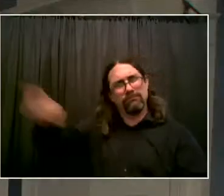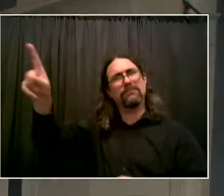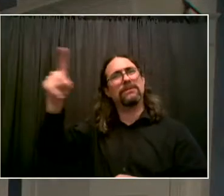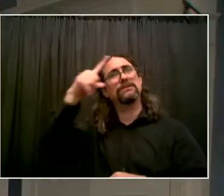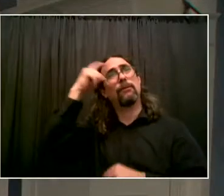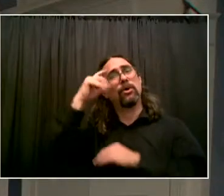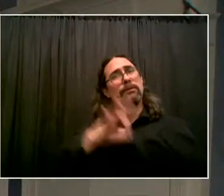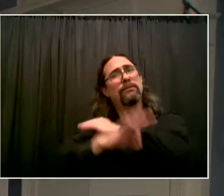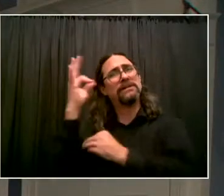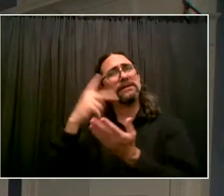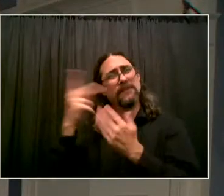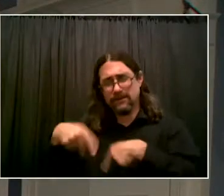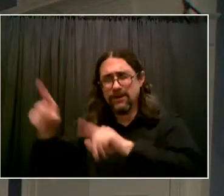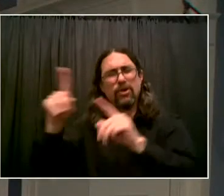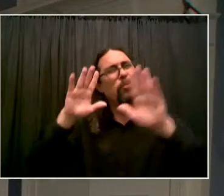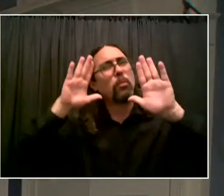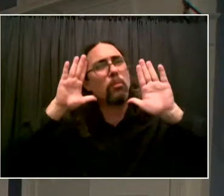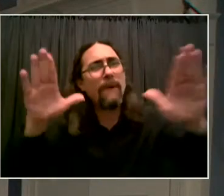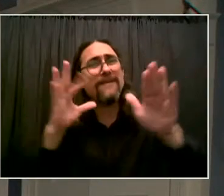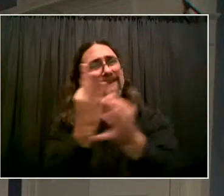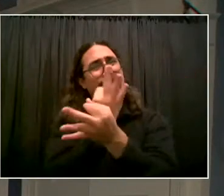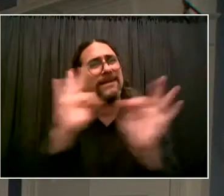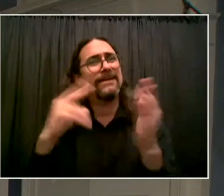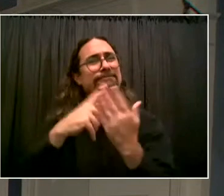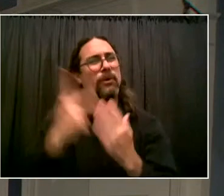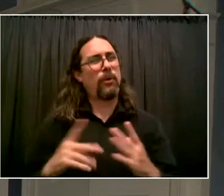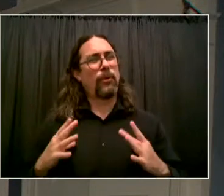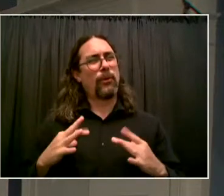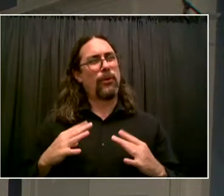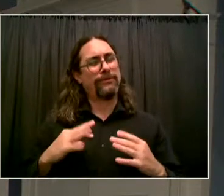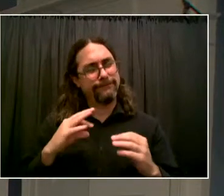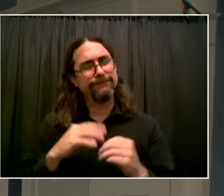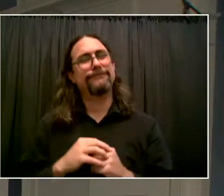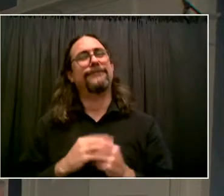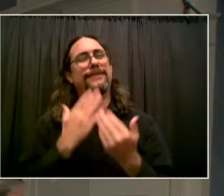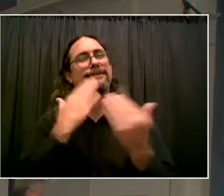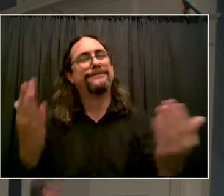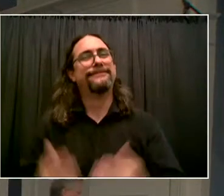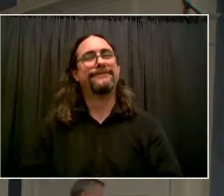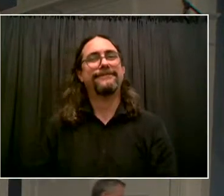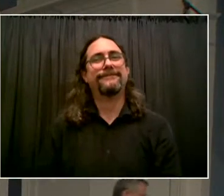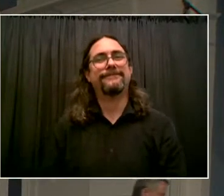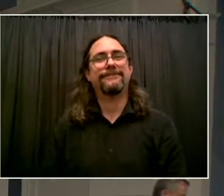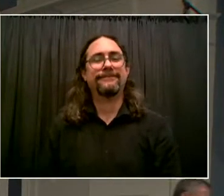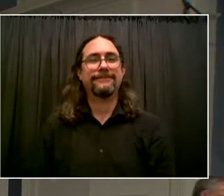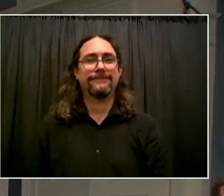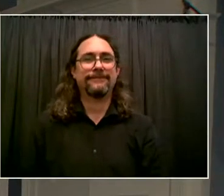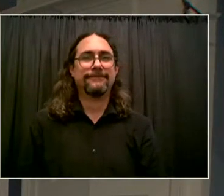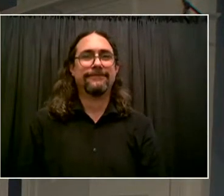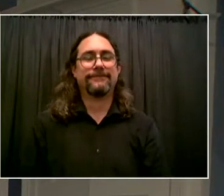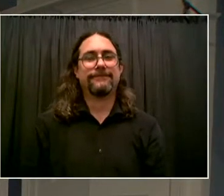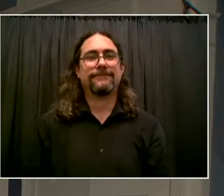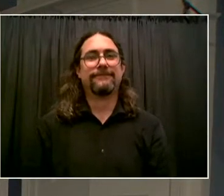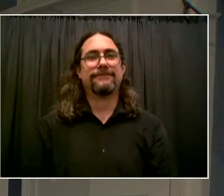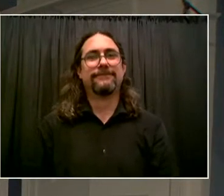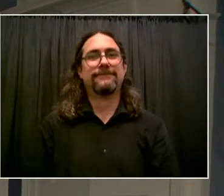UP R FOSUMMER RISING. WE WANT TO GIVE YOUR CHILD A GREAT SUMMER SO TAKE ADVANTAGE OF THIS UNPRECEDENTED PROGRAM AND SIGN UP NOW. THANK YOU EVERYBODY.